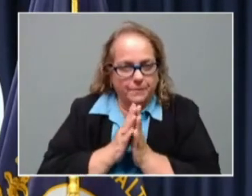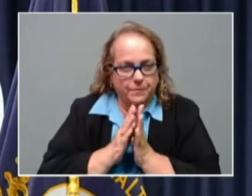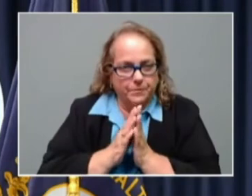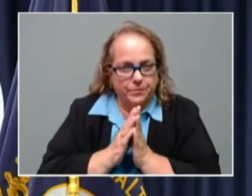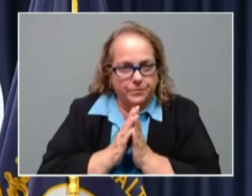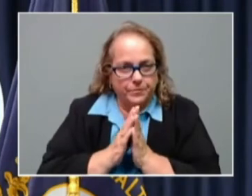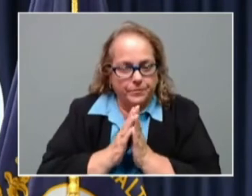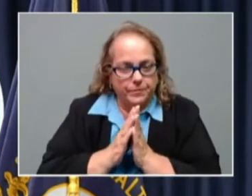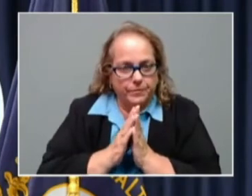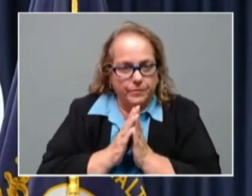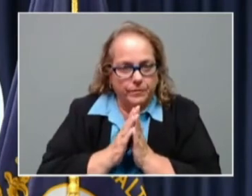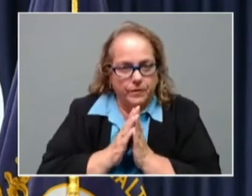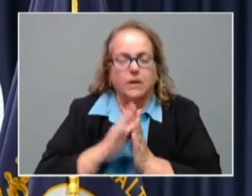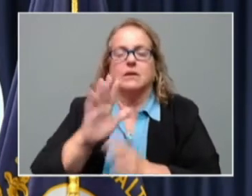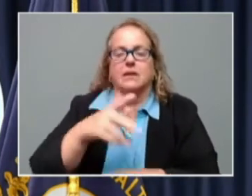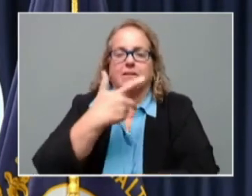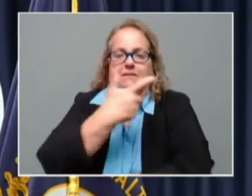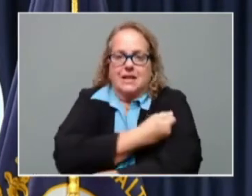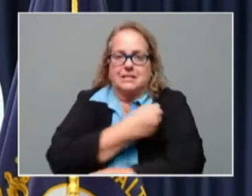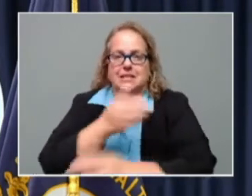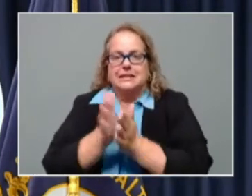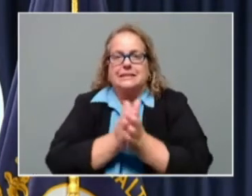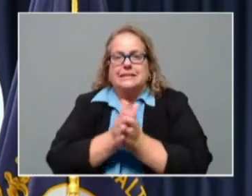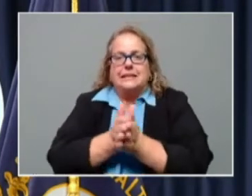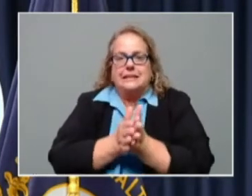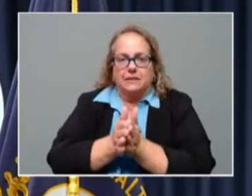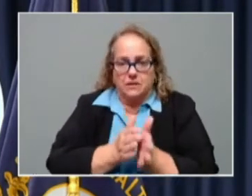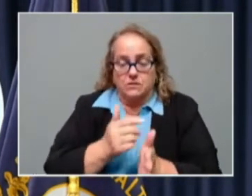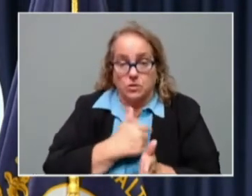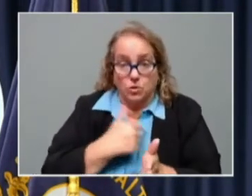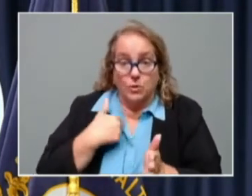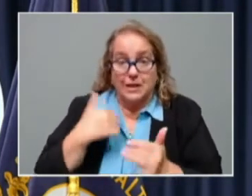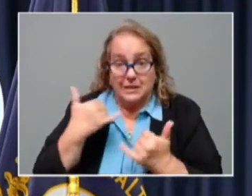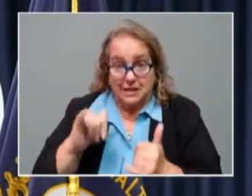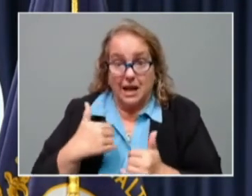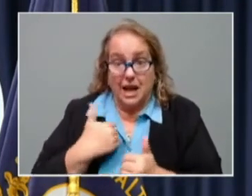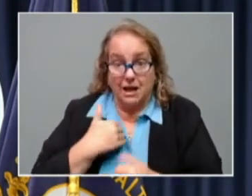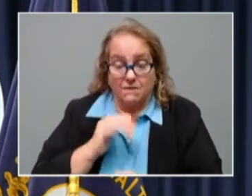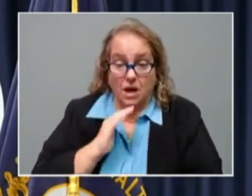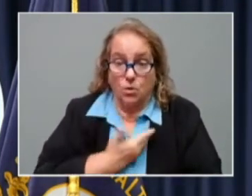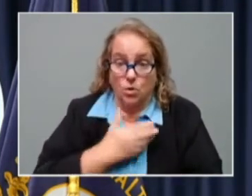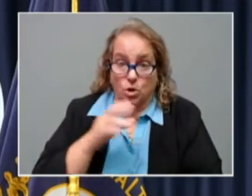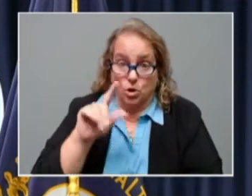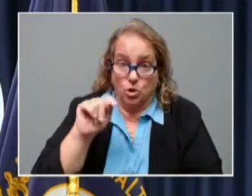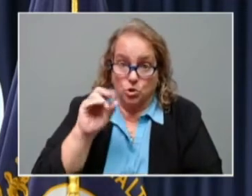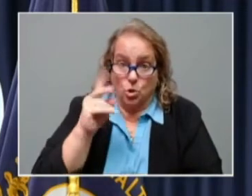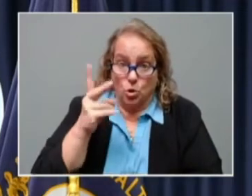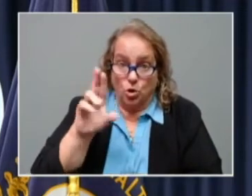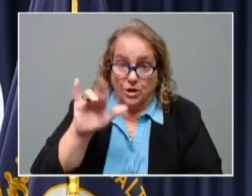oh vaccine incentives. Um we still have our tourism of vaccine incentives that